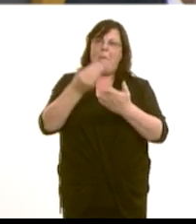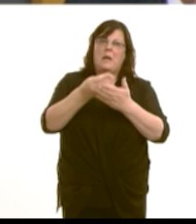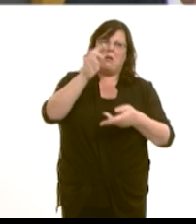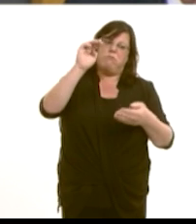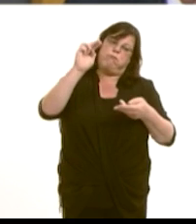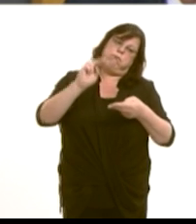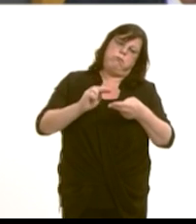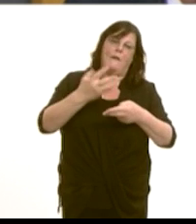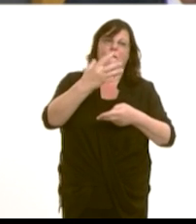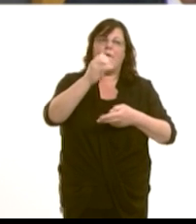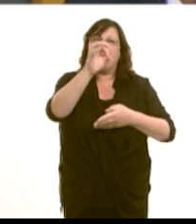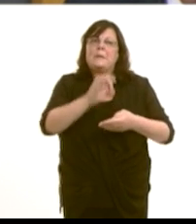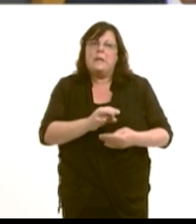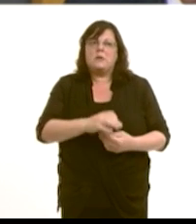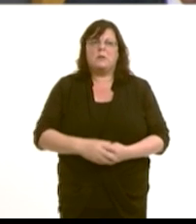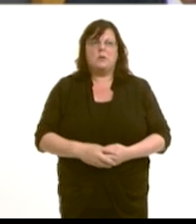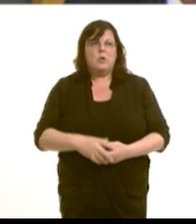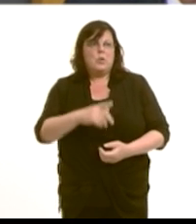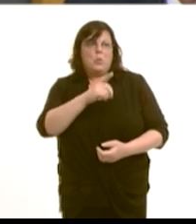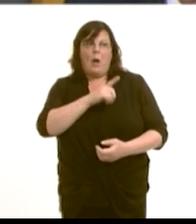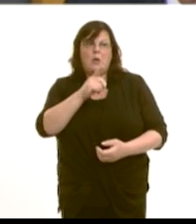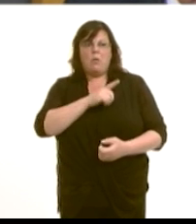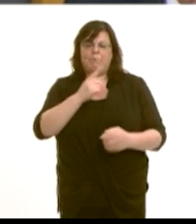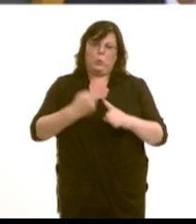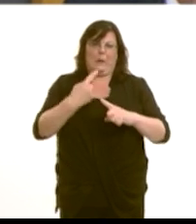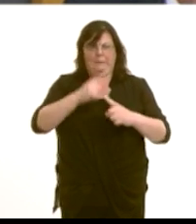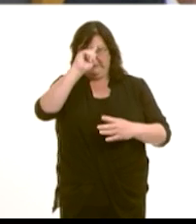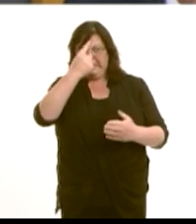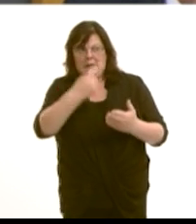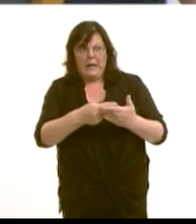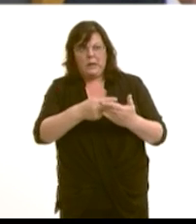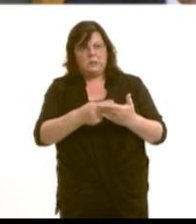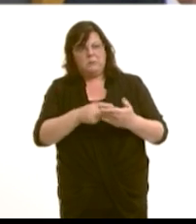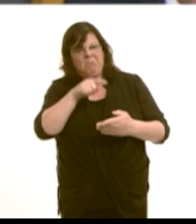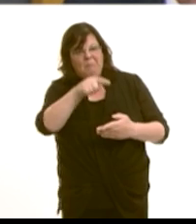there doesnít seem to be any reason why we canít move swiftly to a decision to give